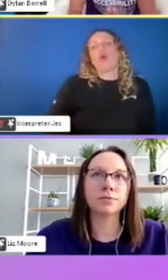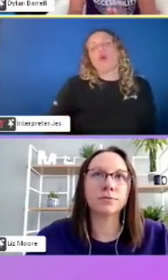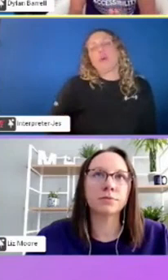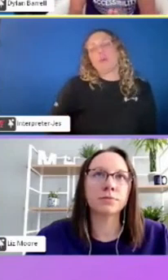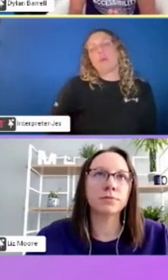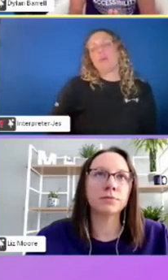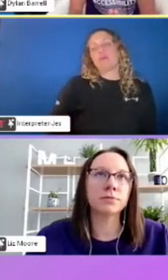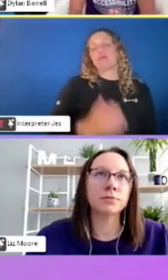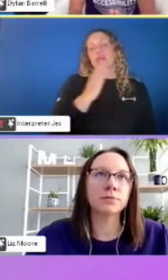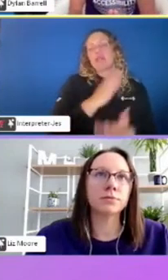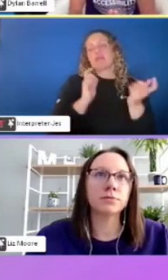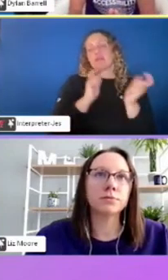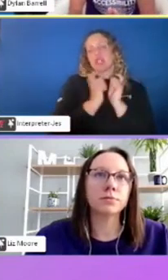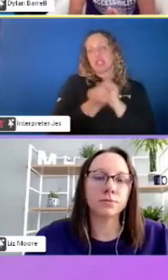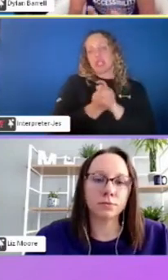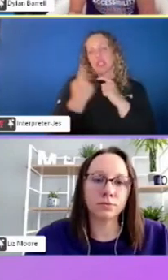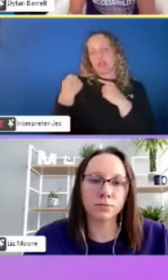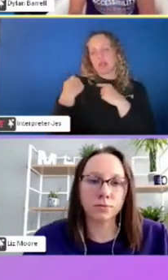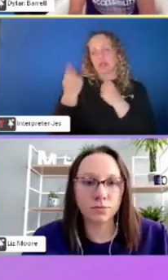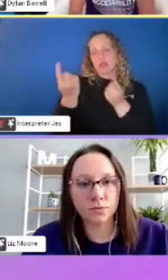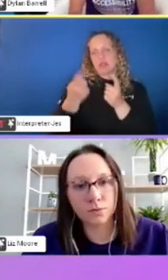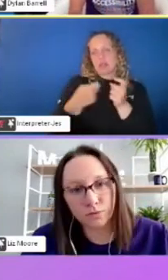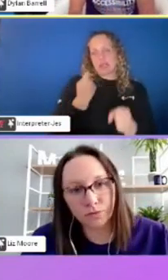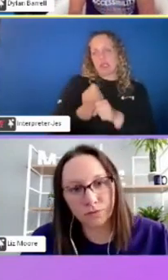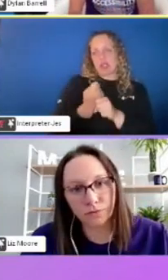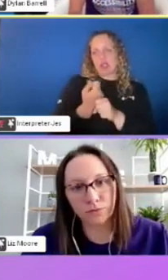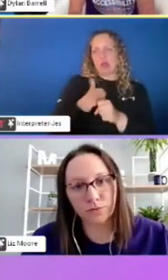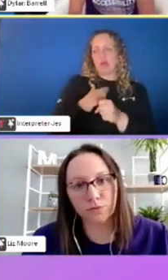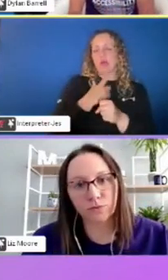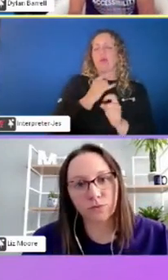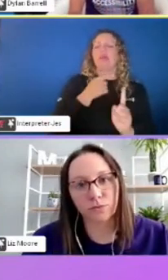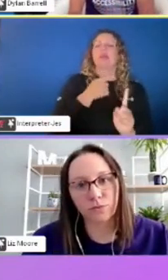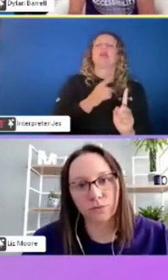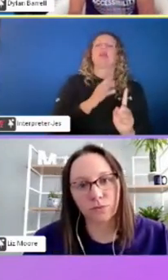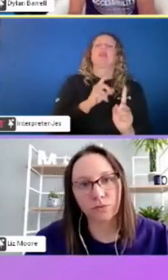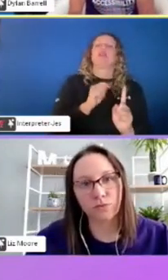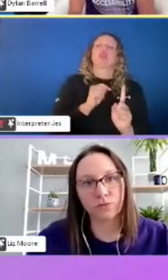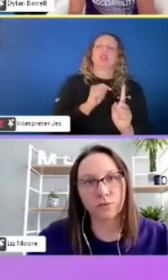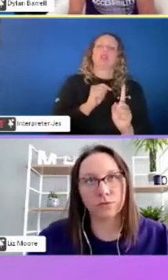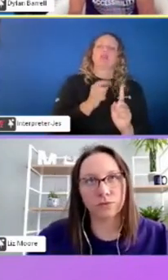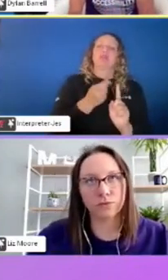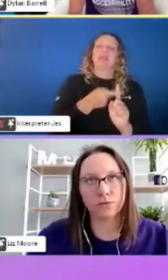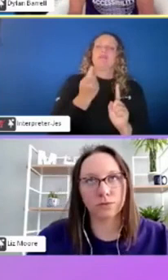in the last year is we essentially made the default within the axe DevTools extension